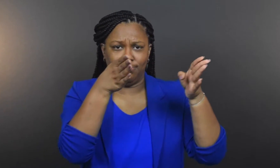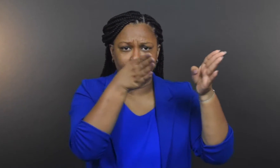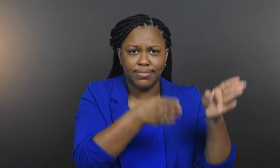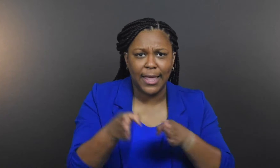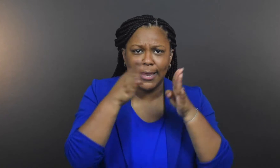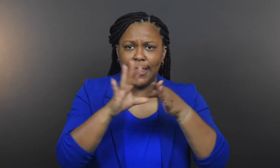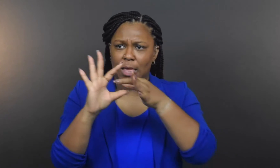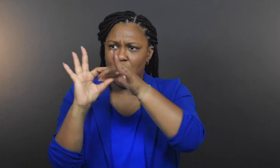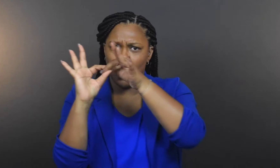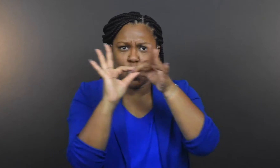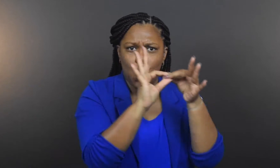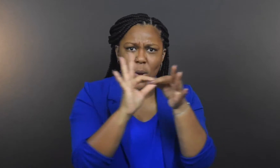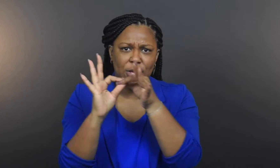and coordination.